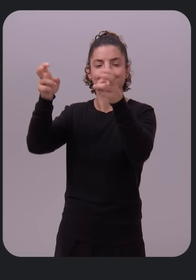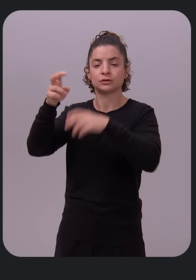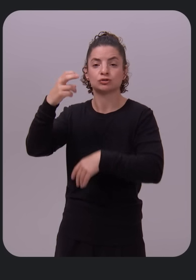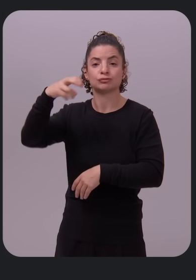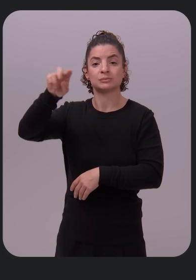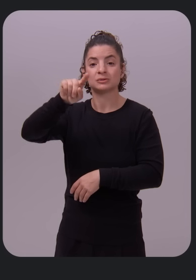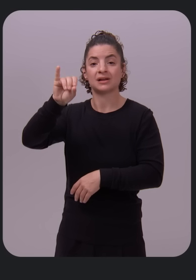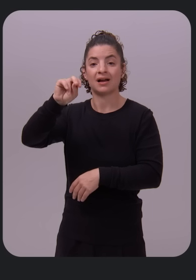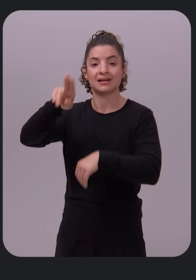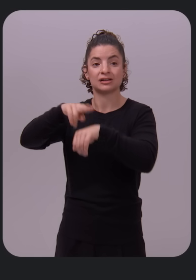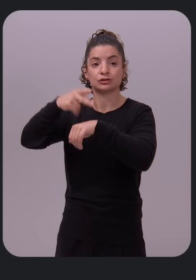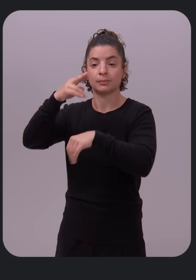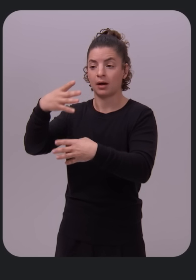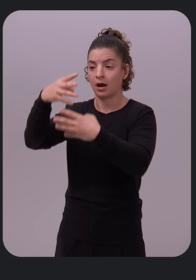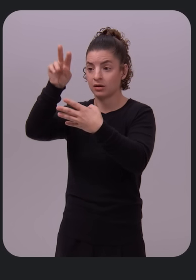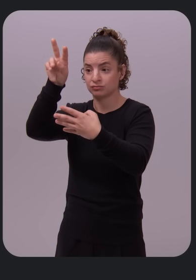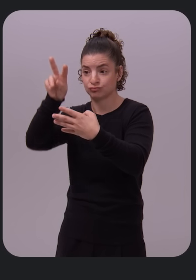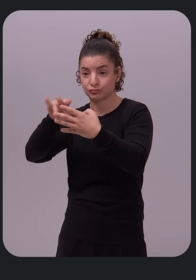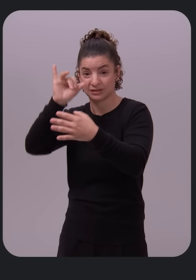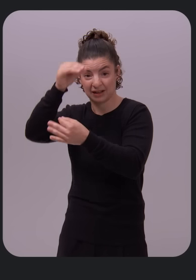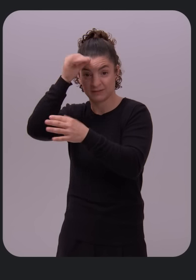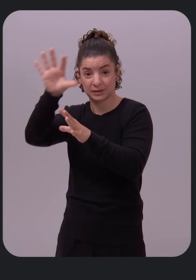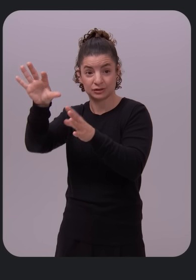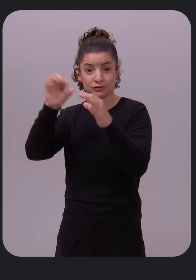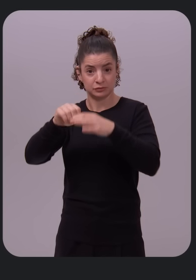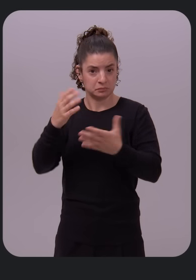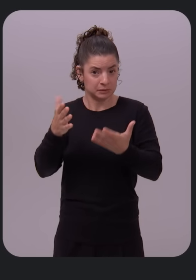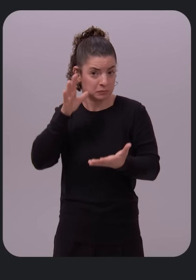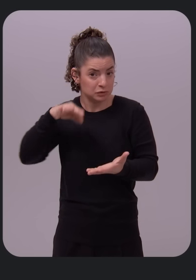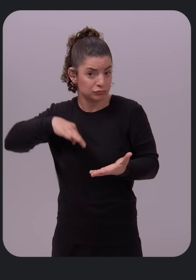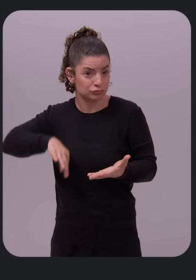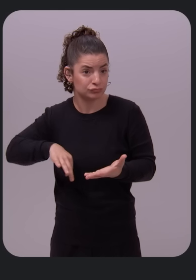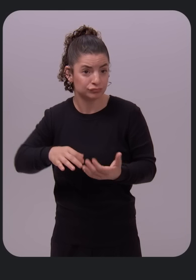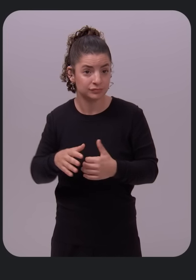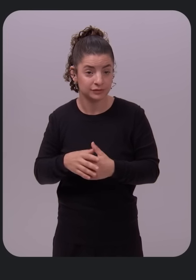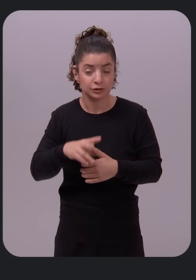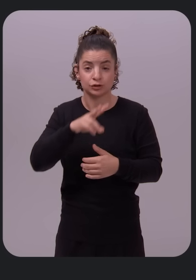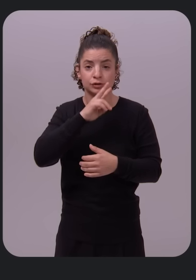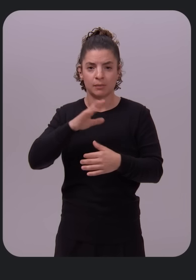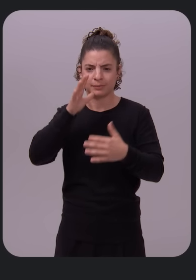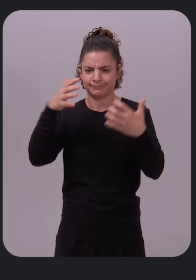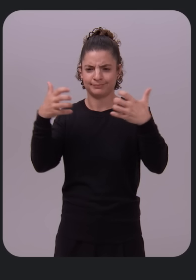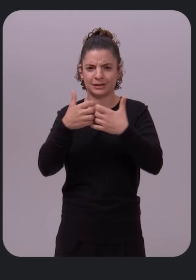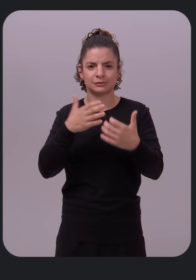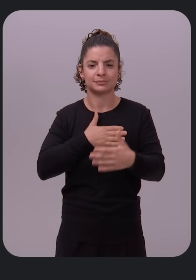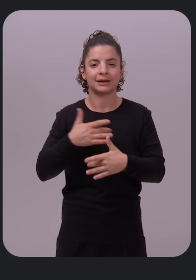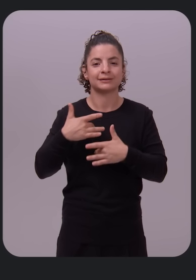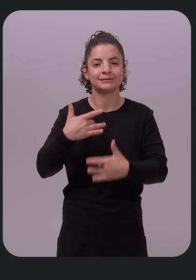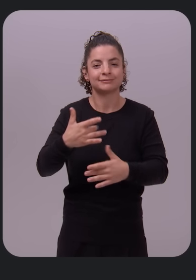"Trip to Zion National Park." Gemini matches my typical greetings from past emails,